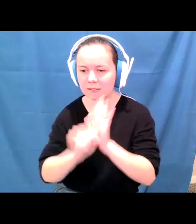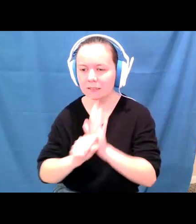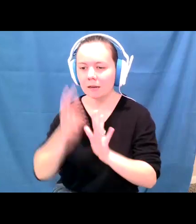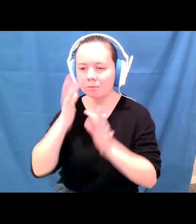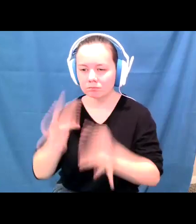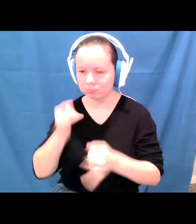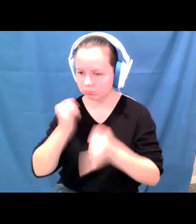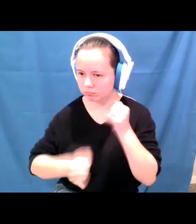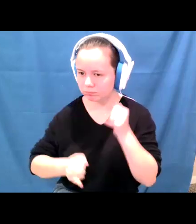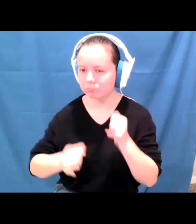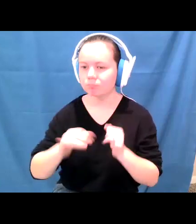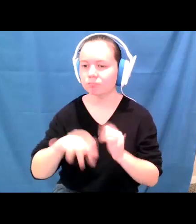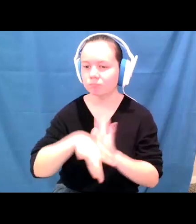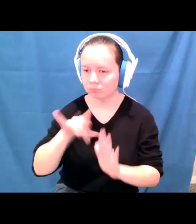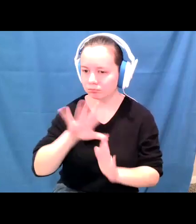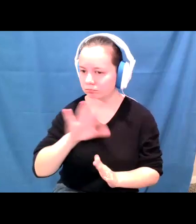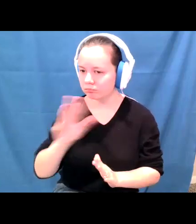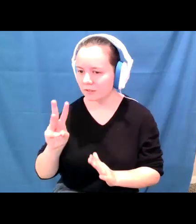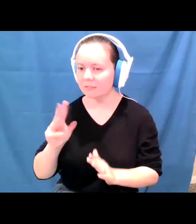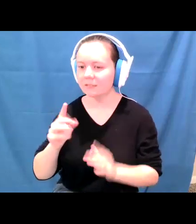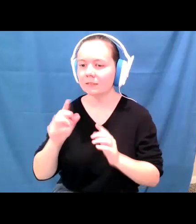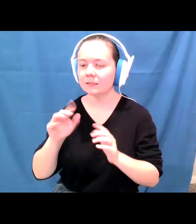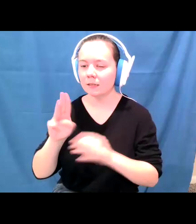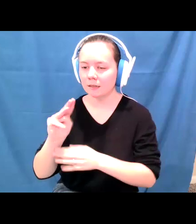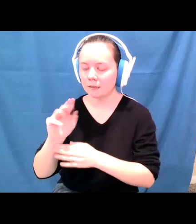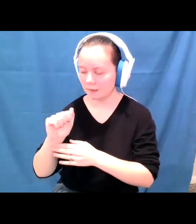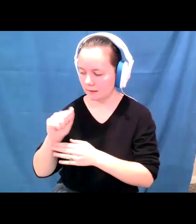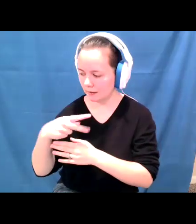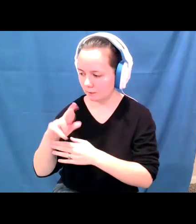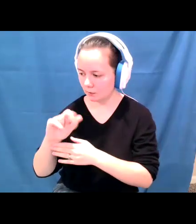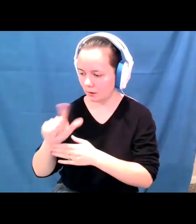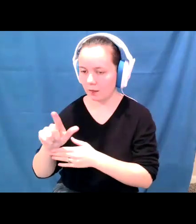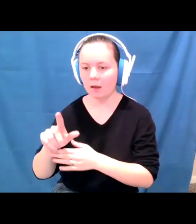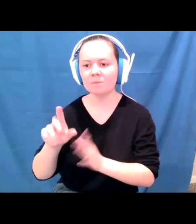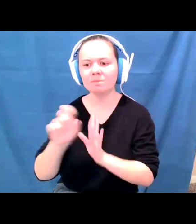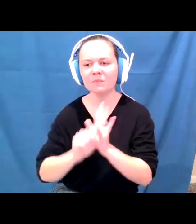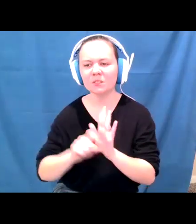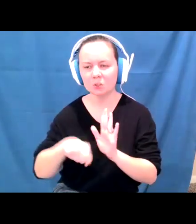Coaches will be assigned shortly thereafter, and states should expect to have kickoff meetings mid to late April.